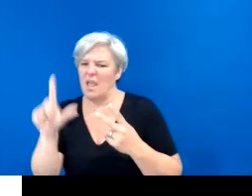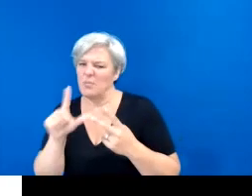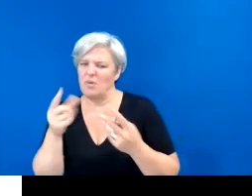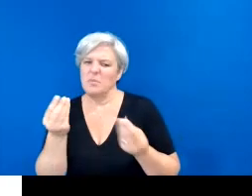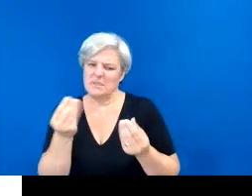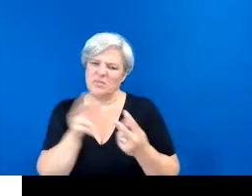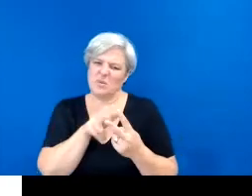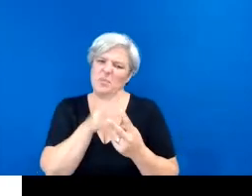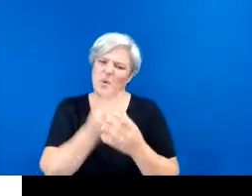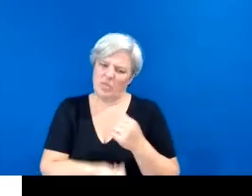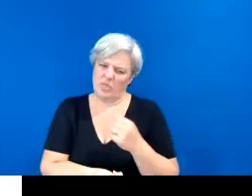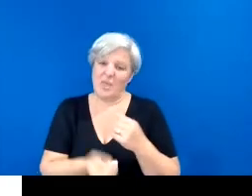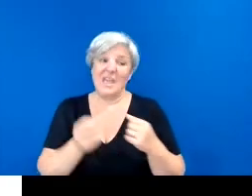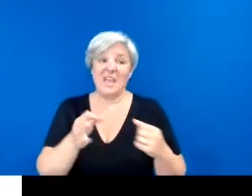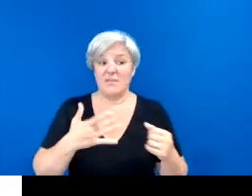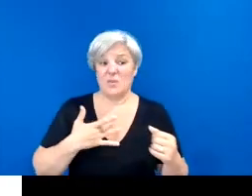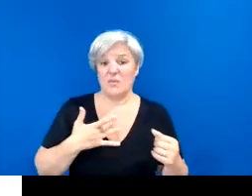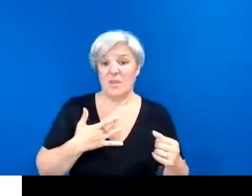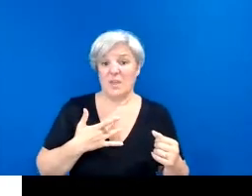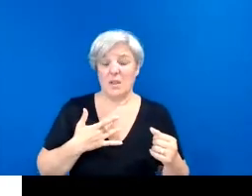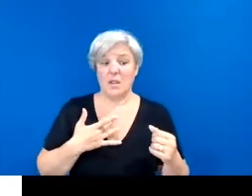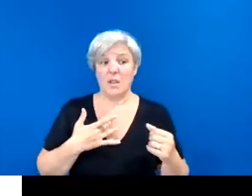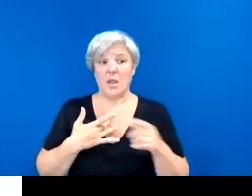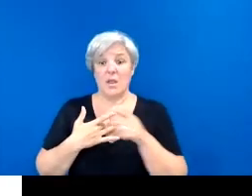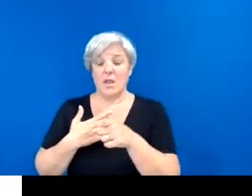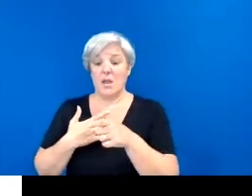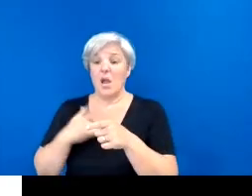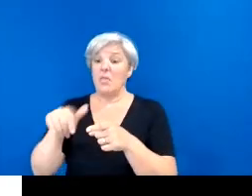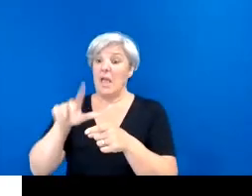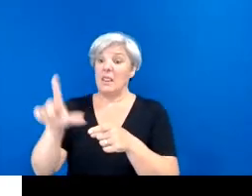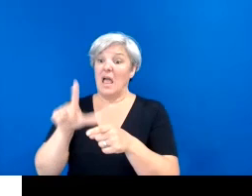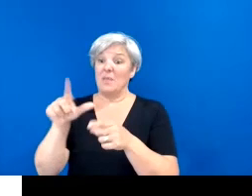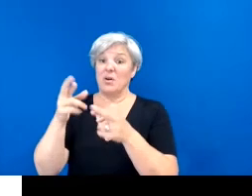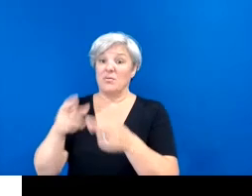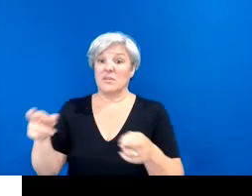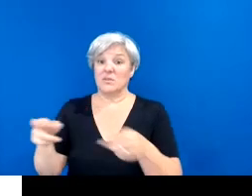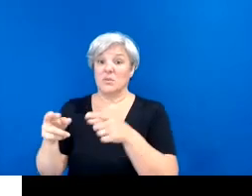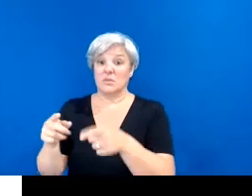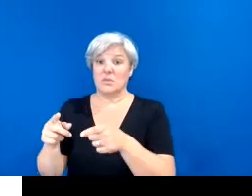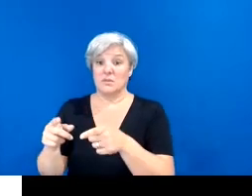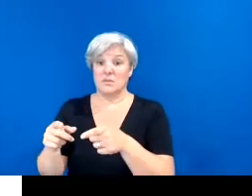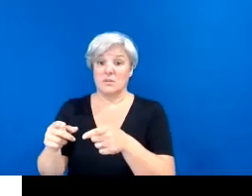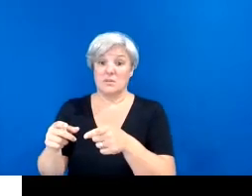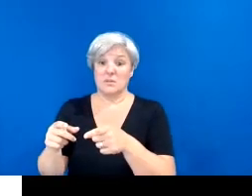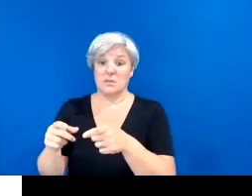so if you find a library resource in this Oregon database